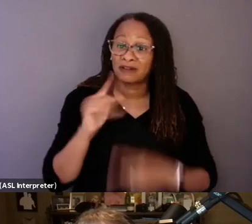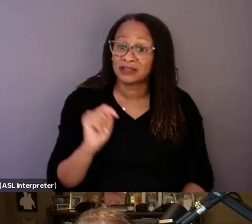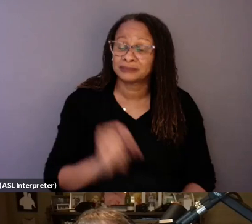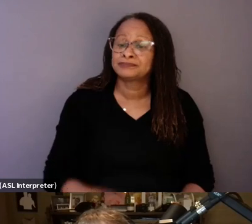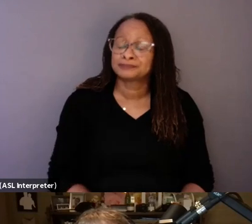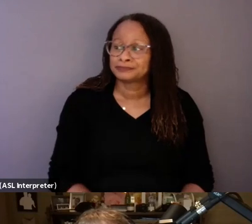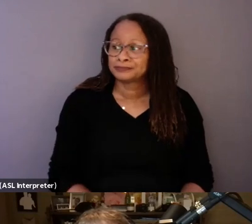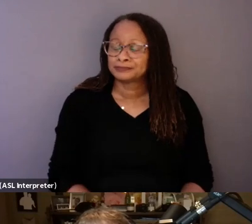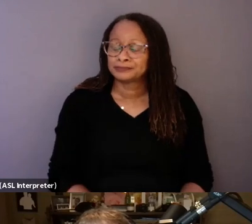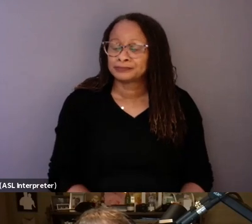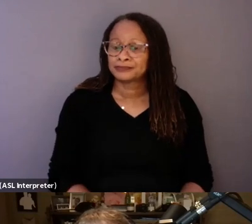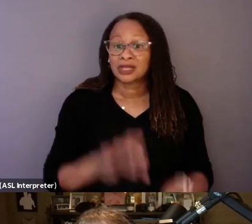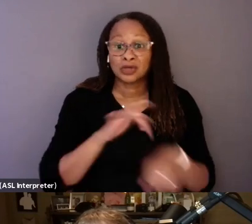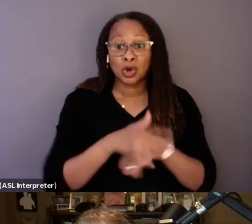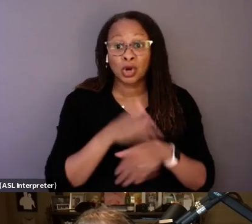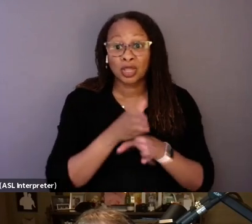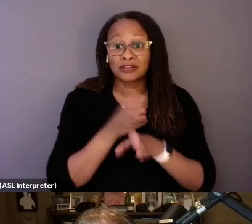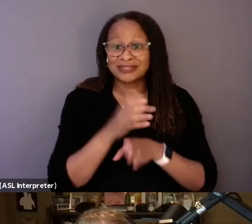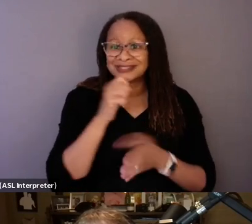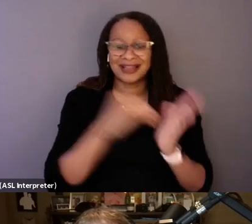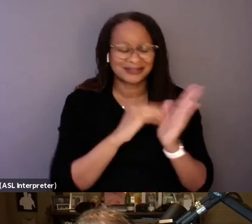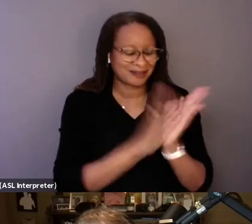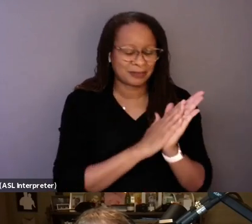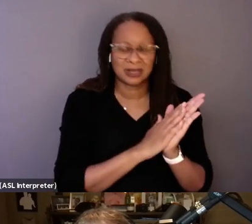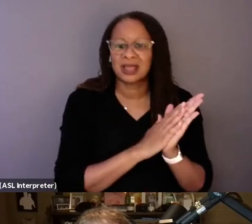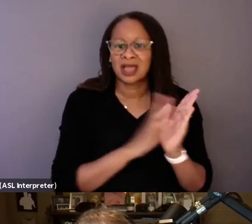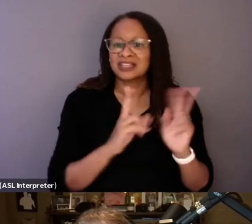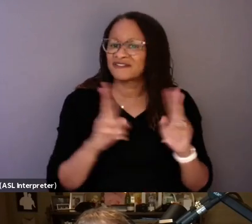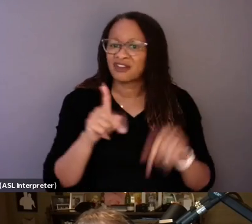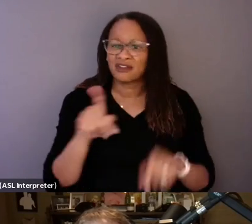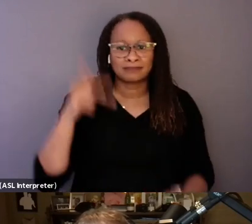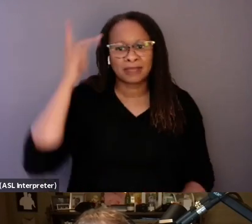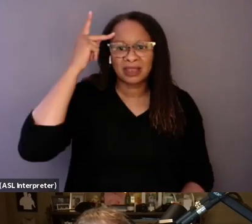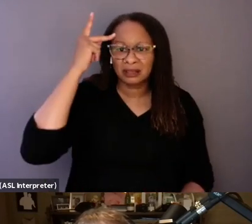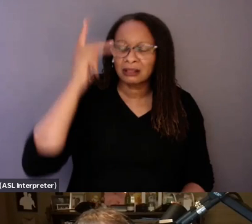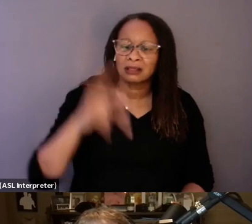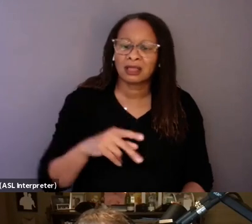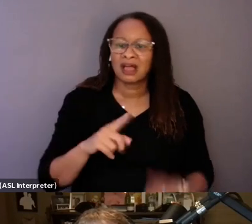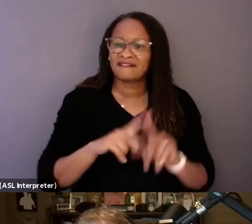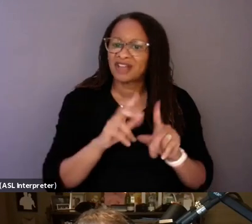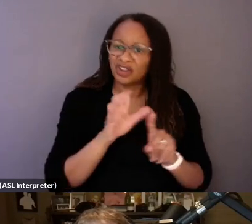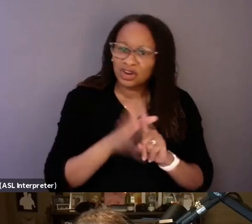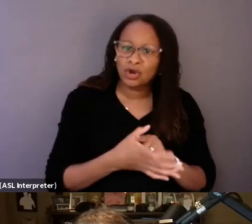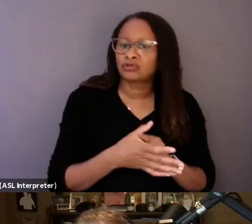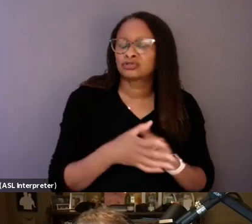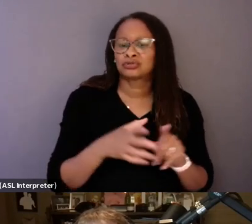I mean, his early career, which isn't really documented was very clinical, cultural jokes kind of taking second city